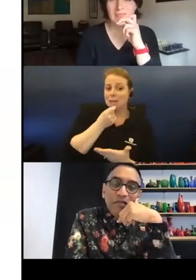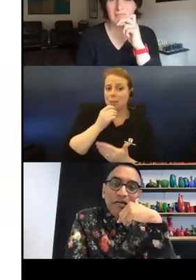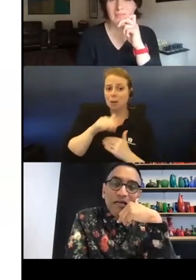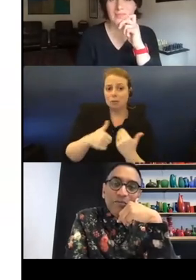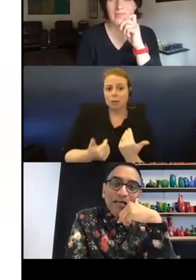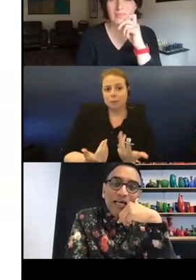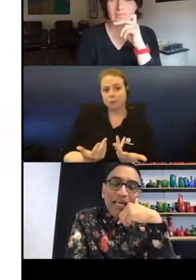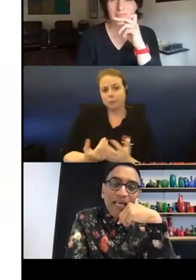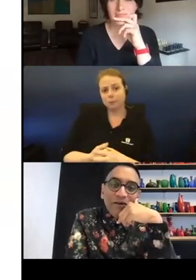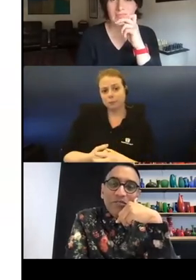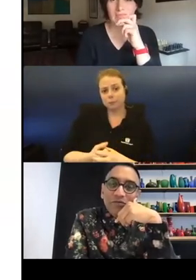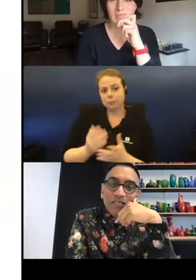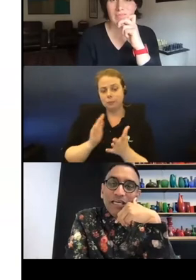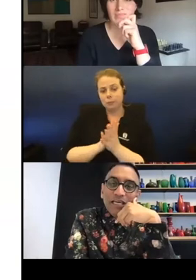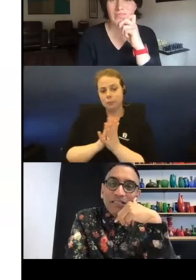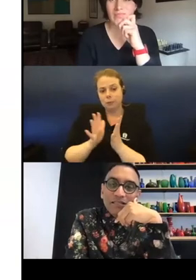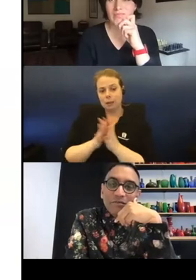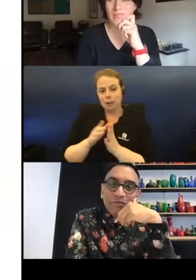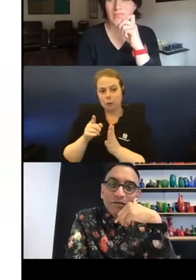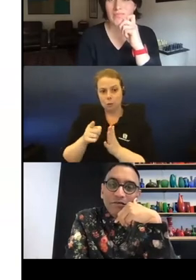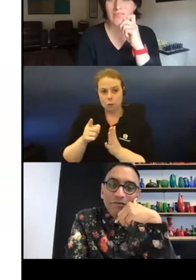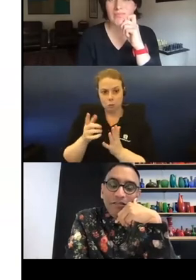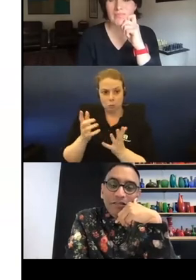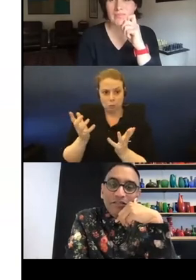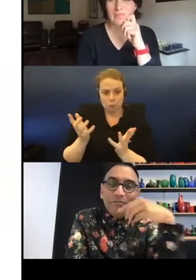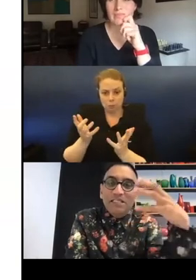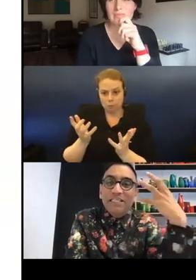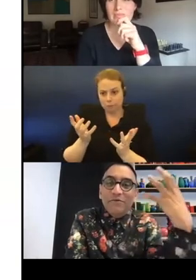um how do you get this you know this material